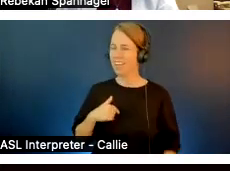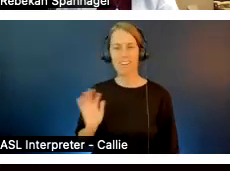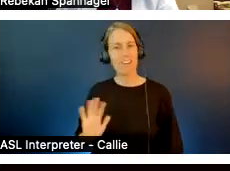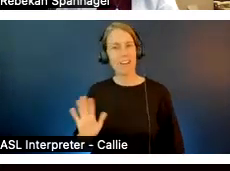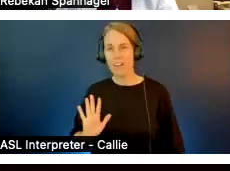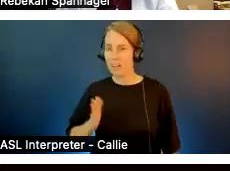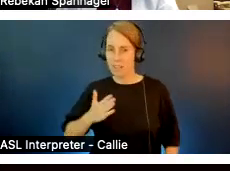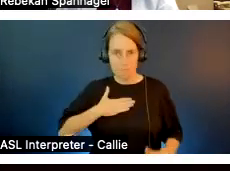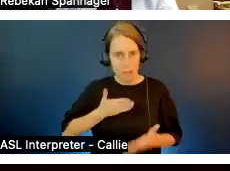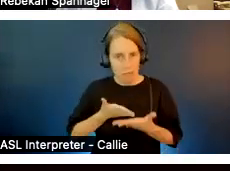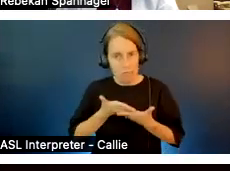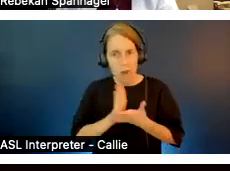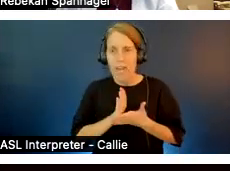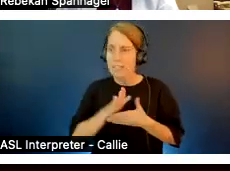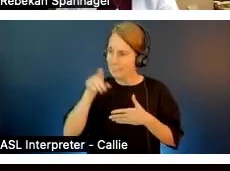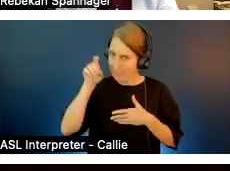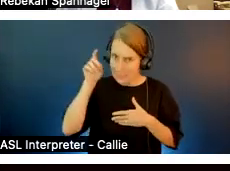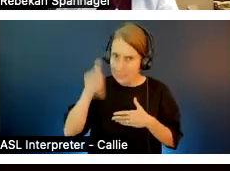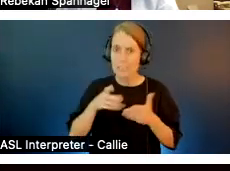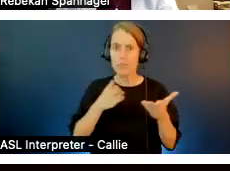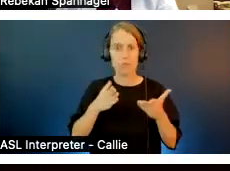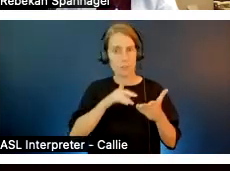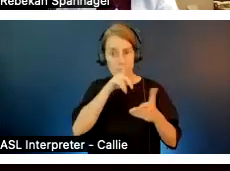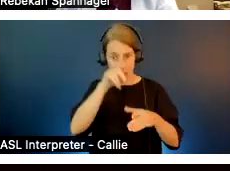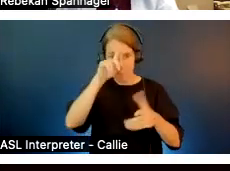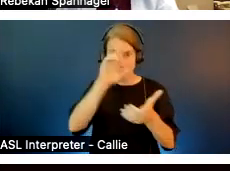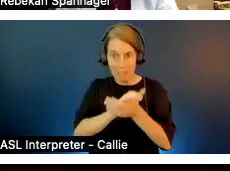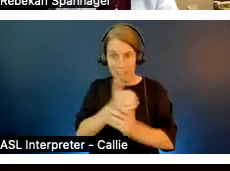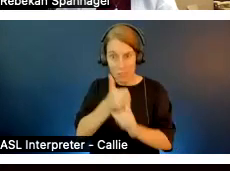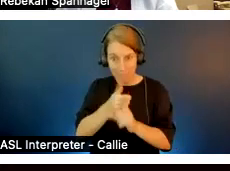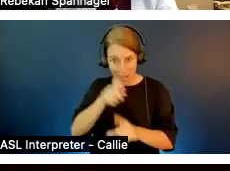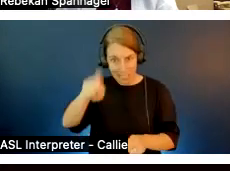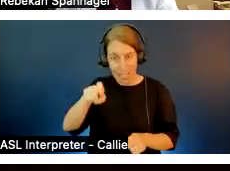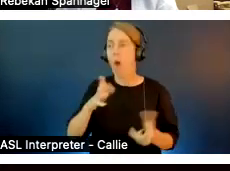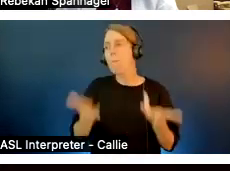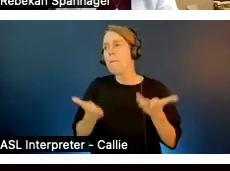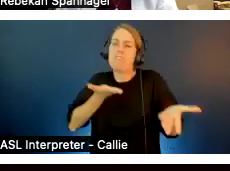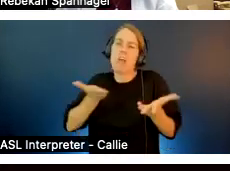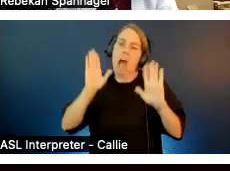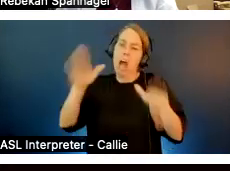comes in where do i go to to file that appeal and how is that appeal filed and when does it need to